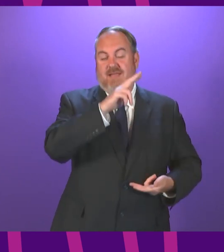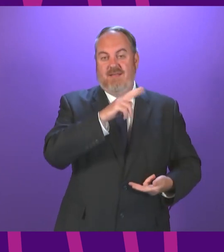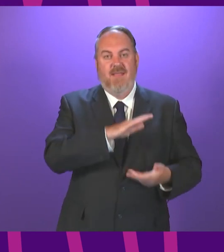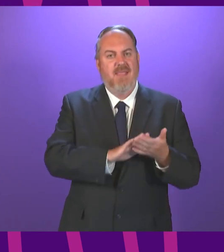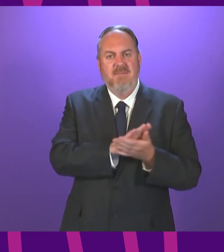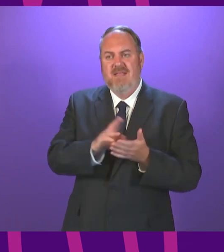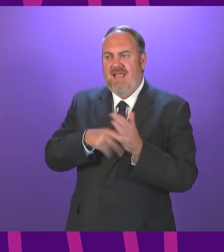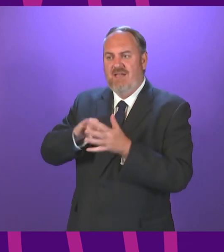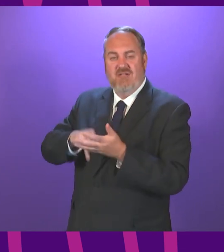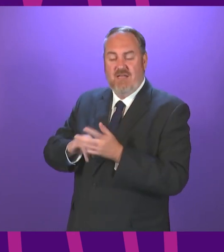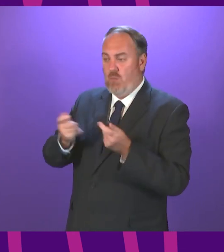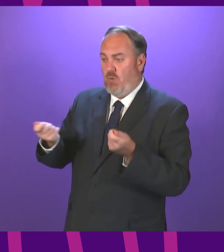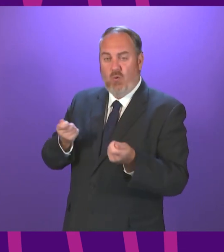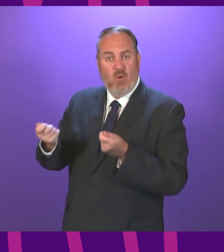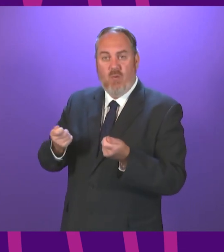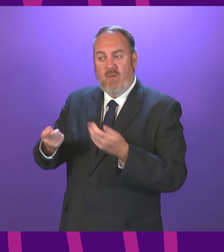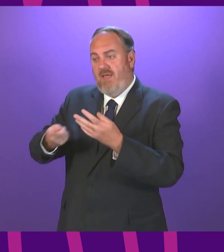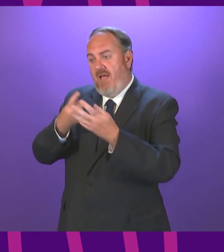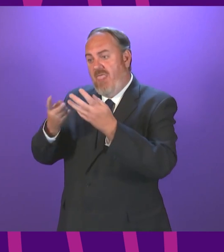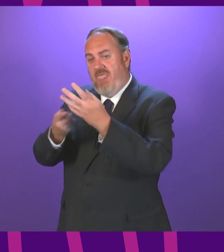our ability to deal with waiting times and the backlog of treatment.